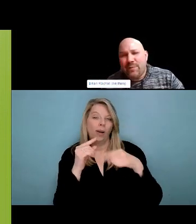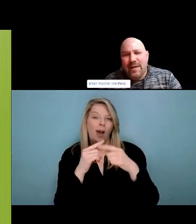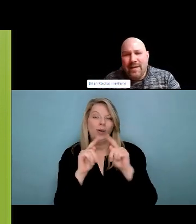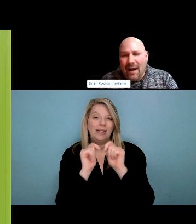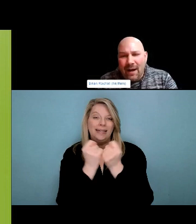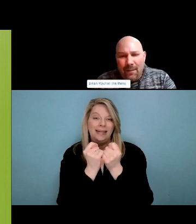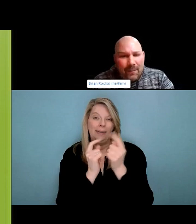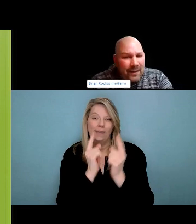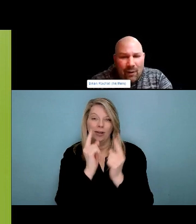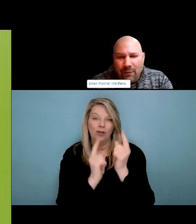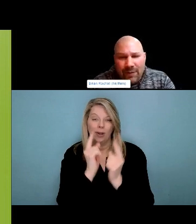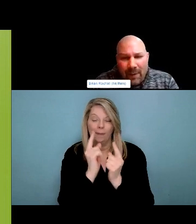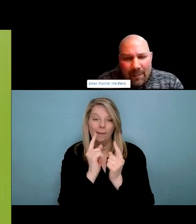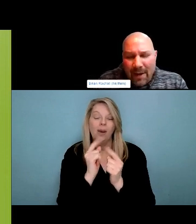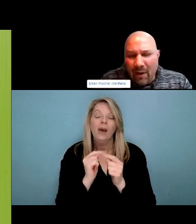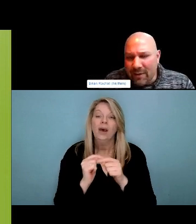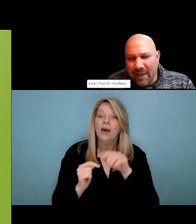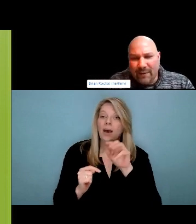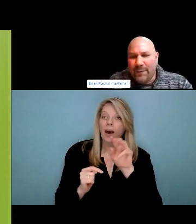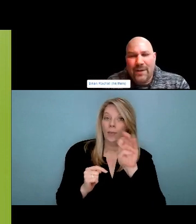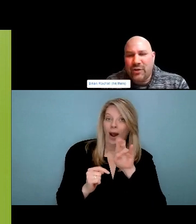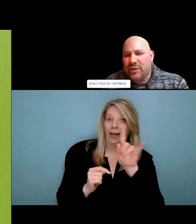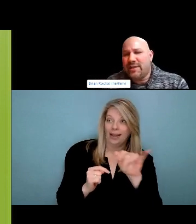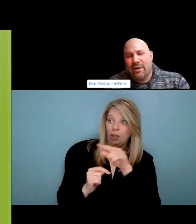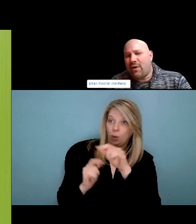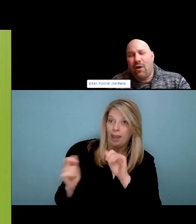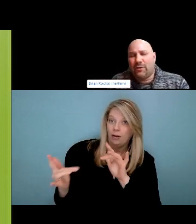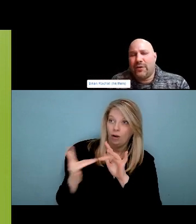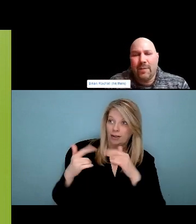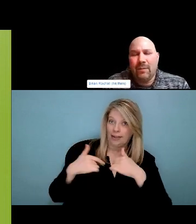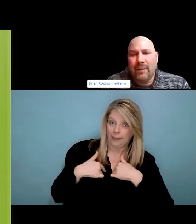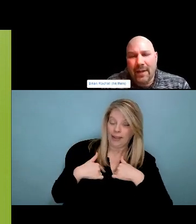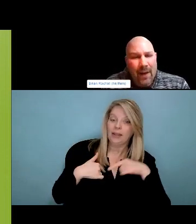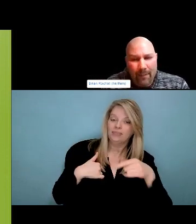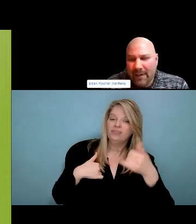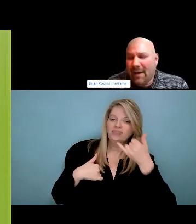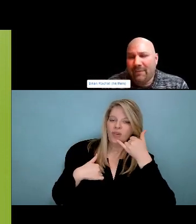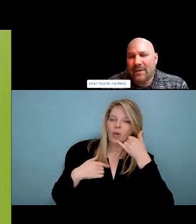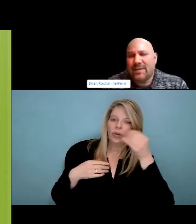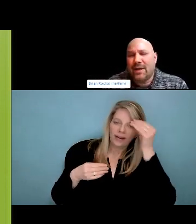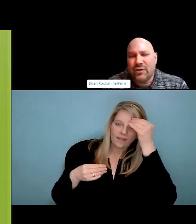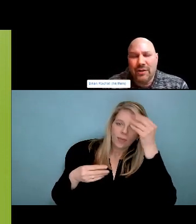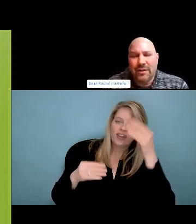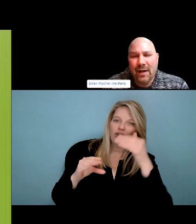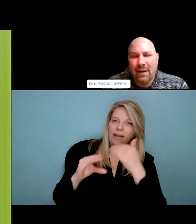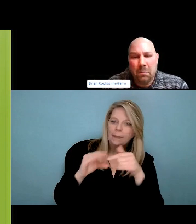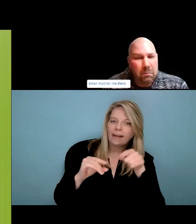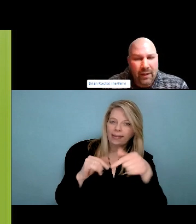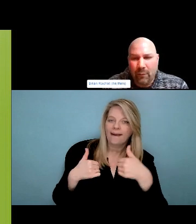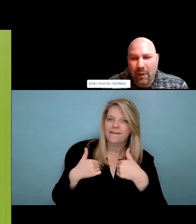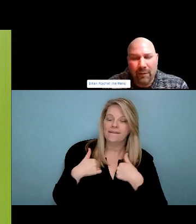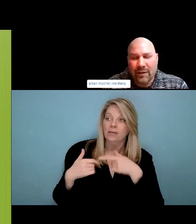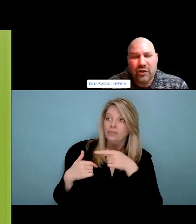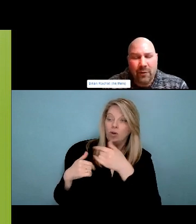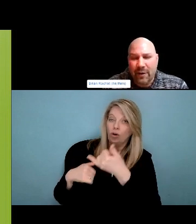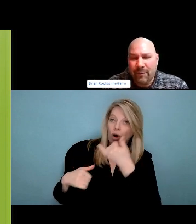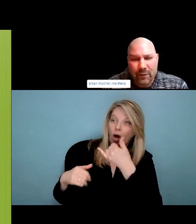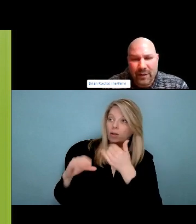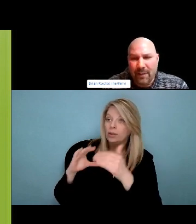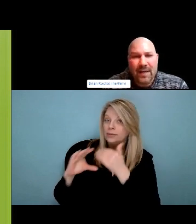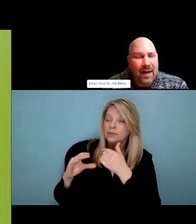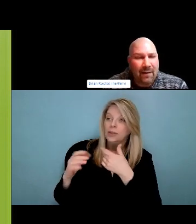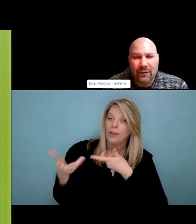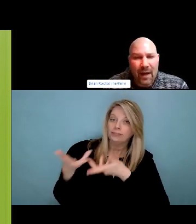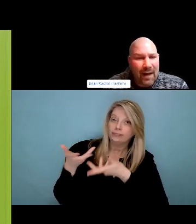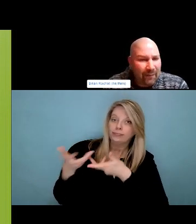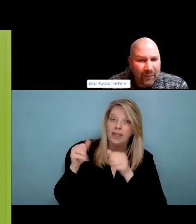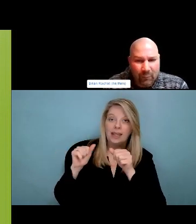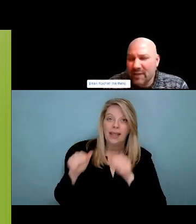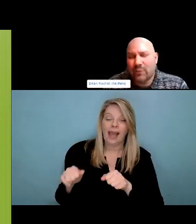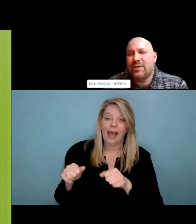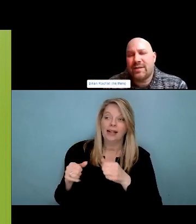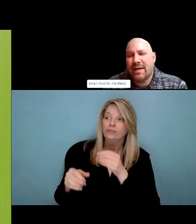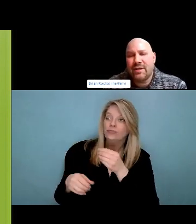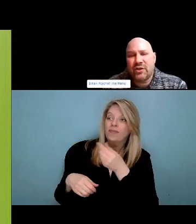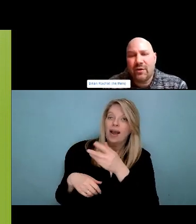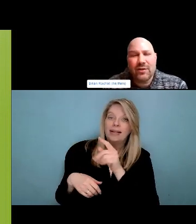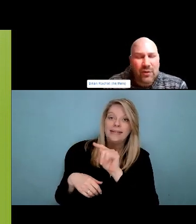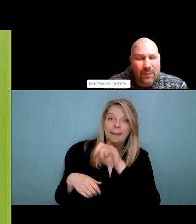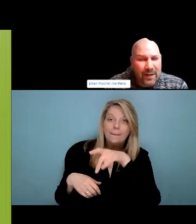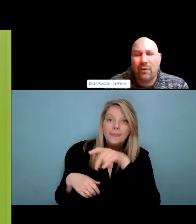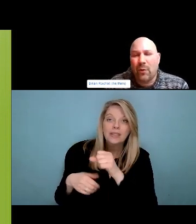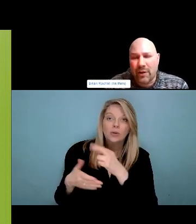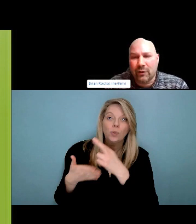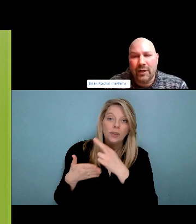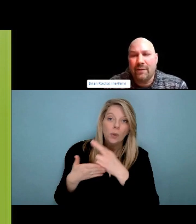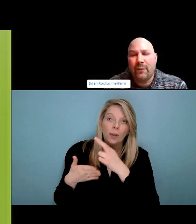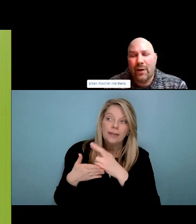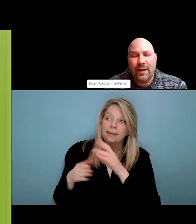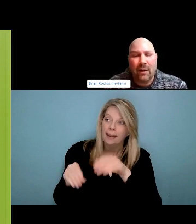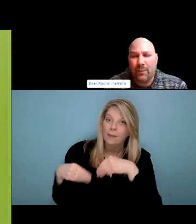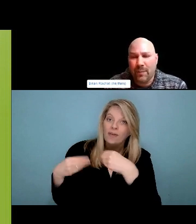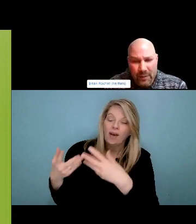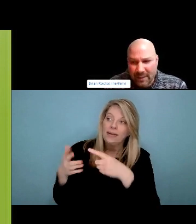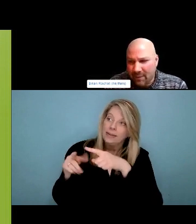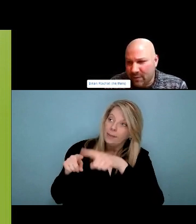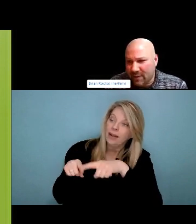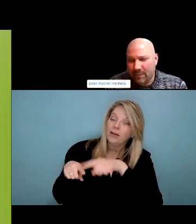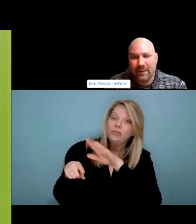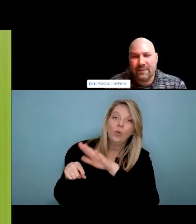any shell stations that are doing distribution. And in fact, Selkirk Shell station was the